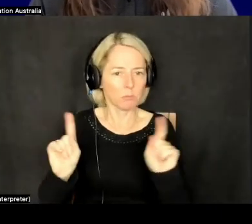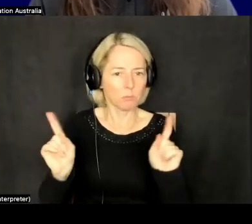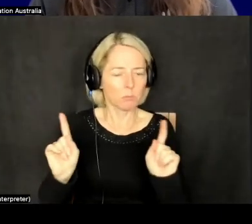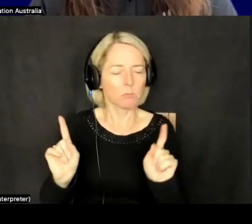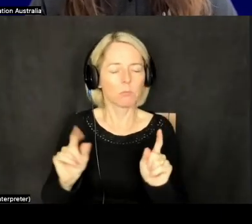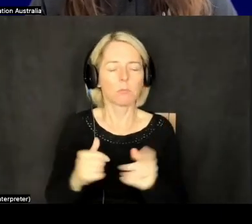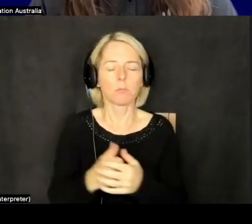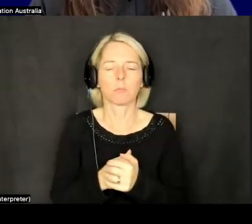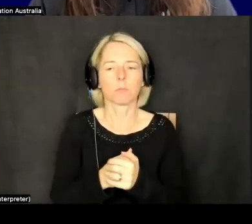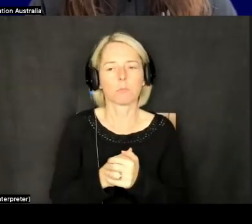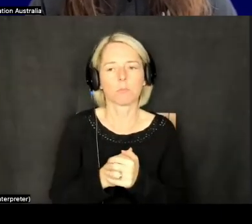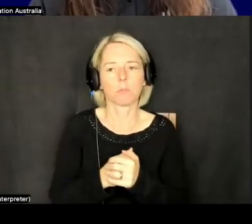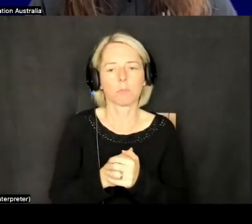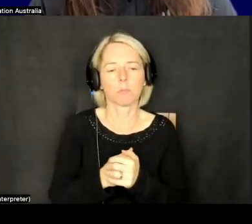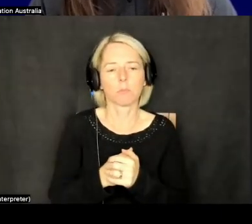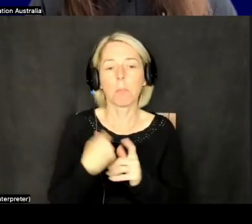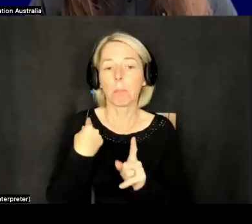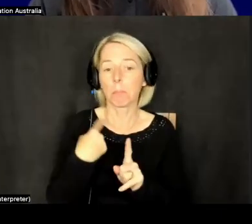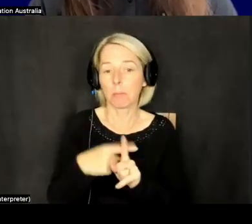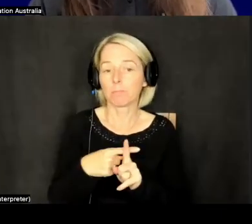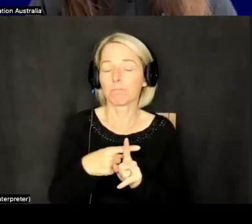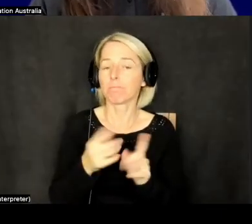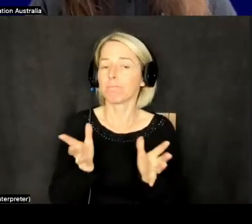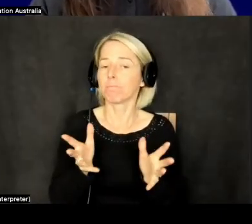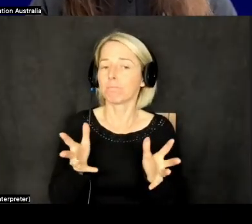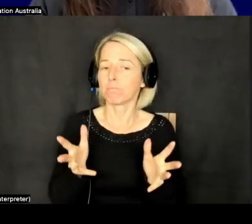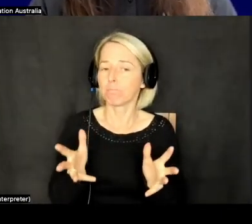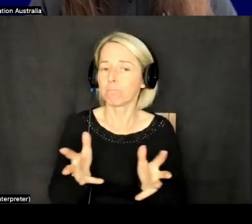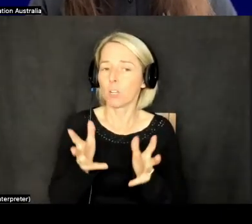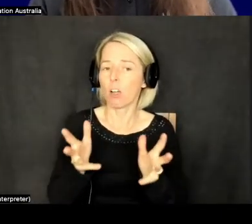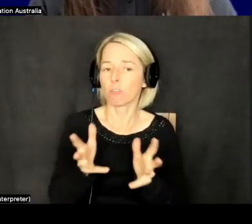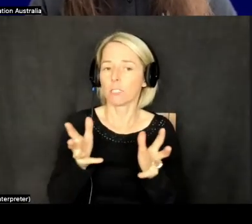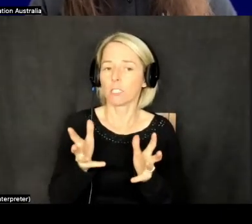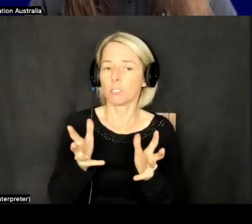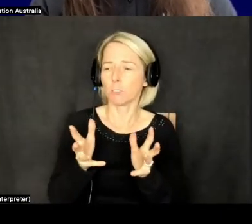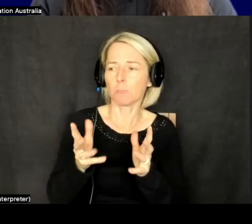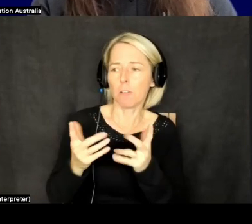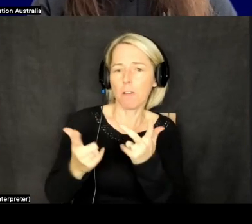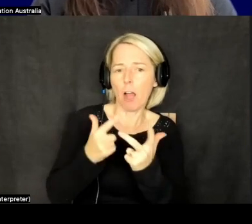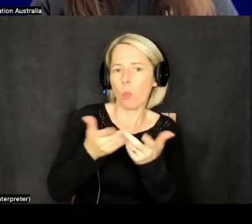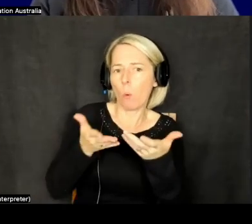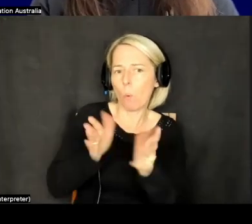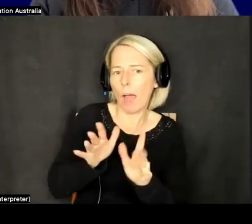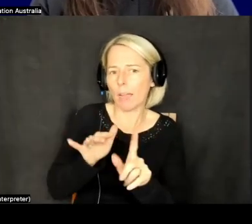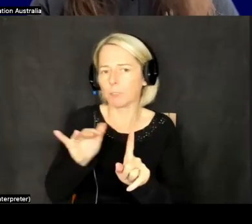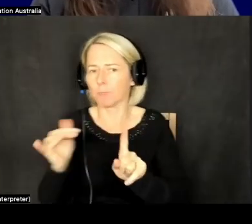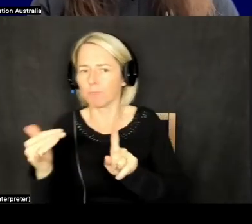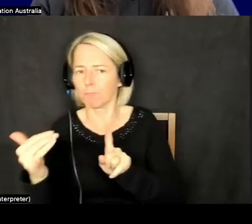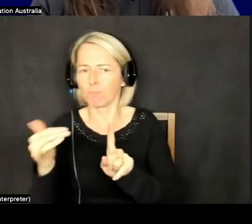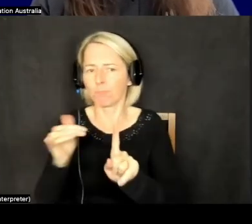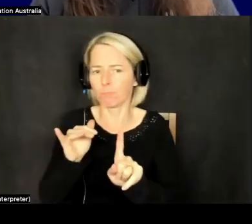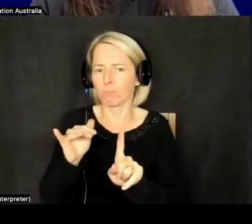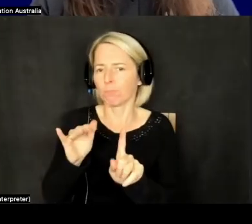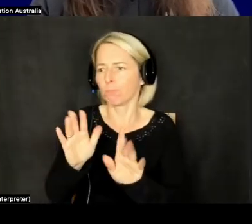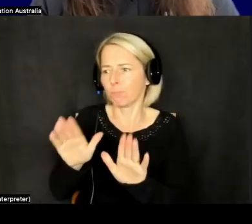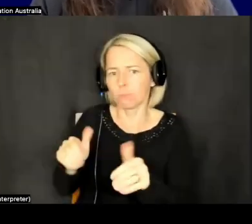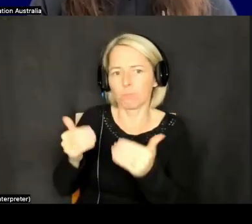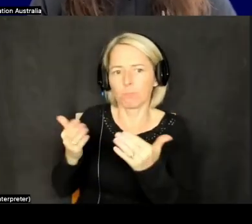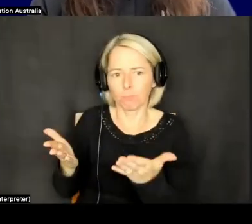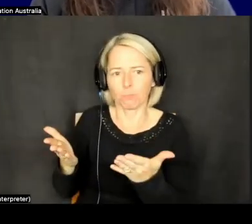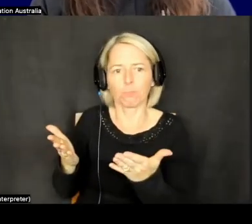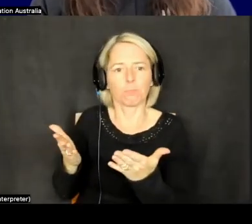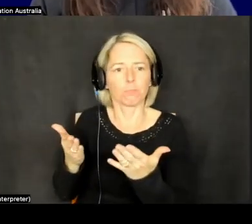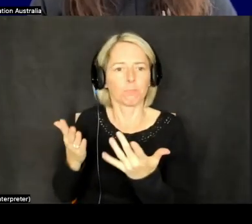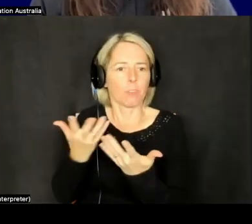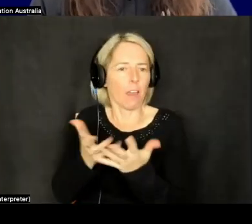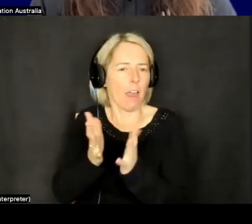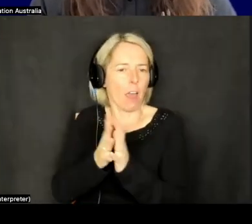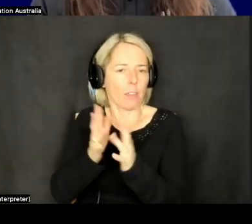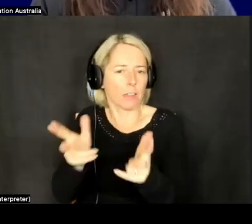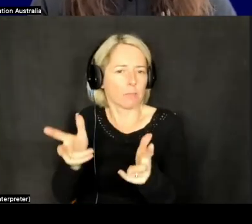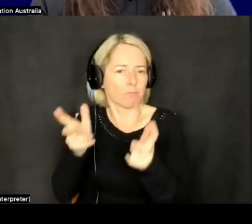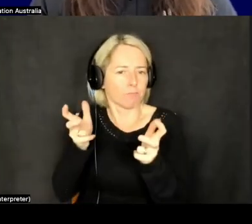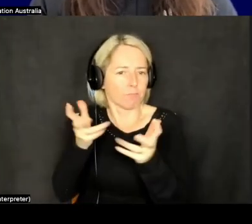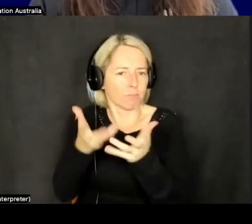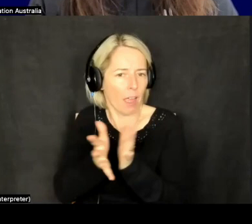encourage other forms of access if they can't rely on auditory stimuli to receive information. You